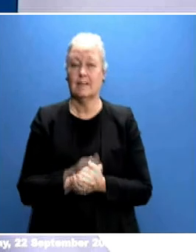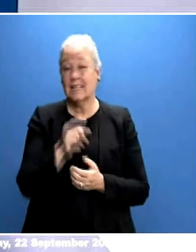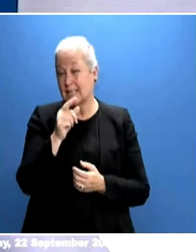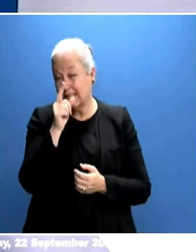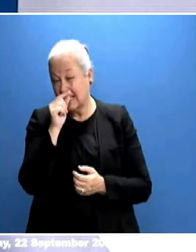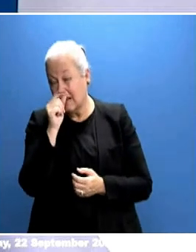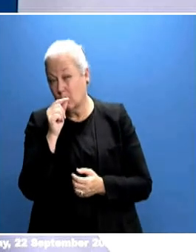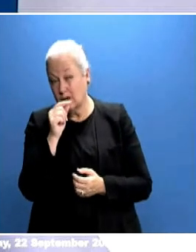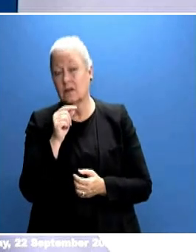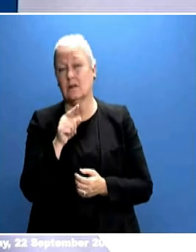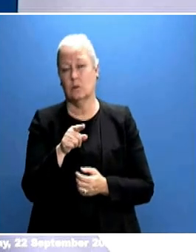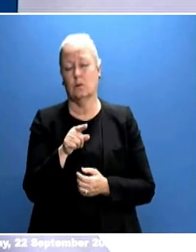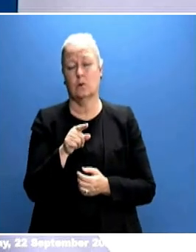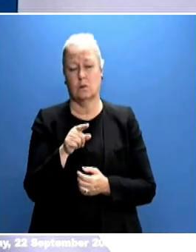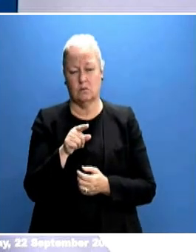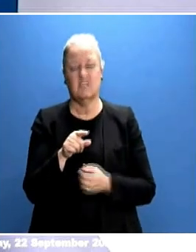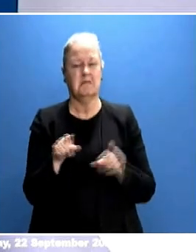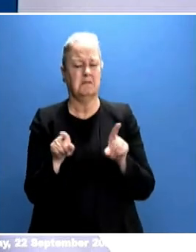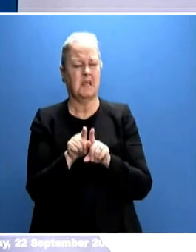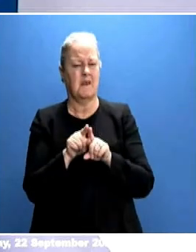It could be until 11:15 as scheduled.